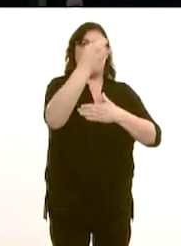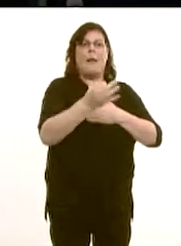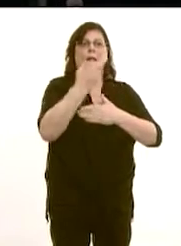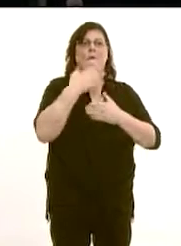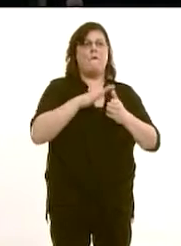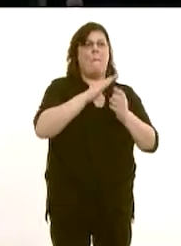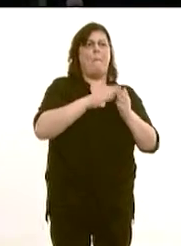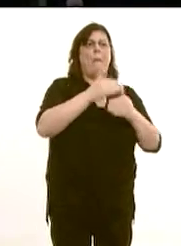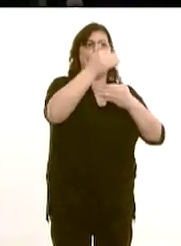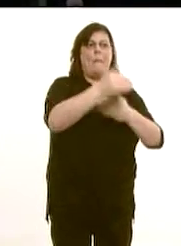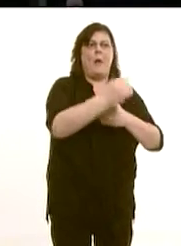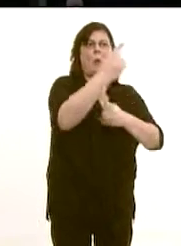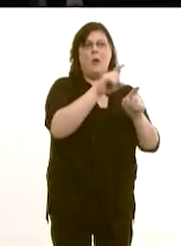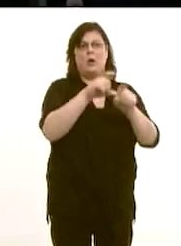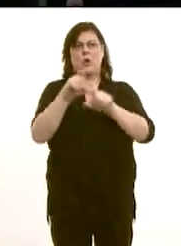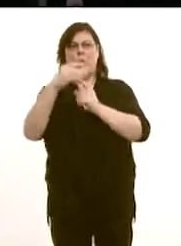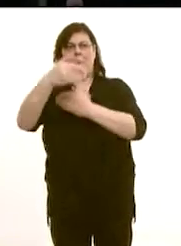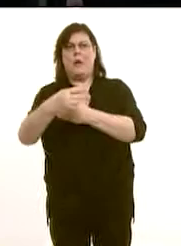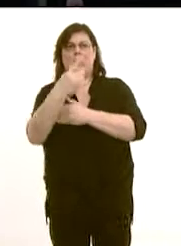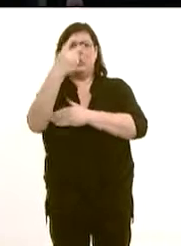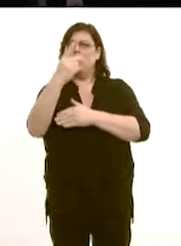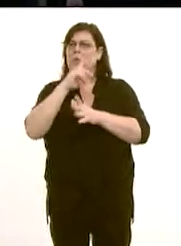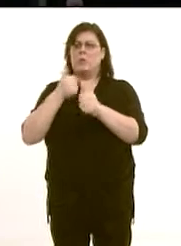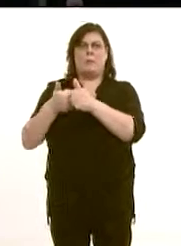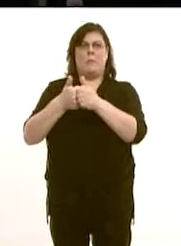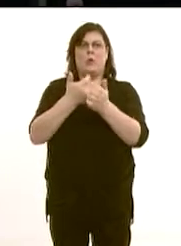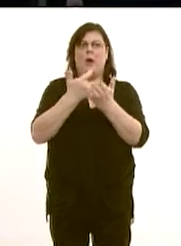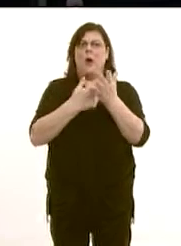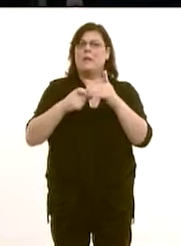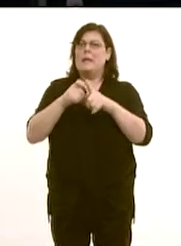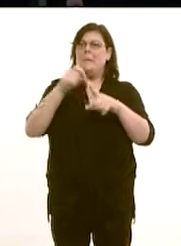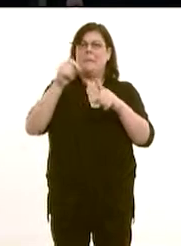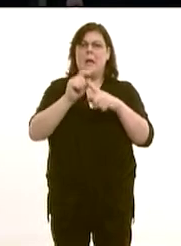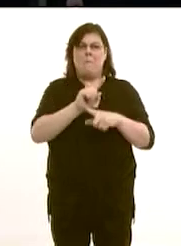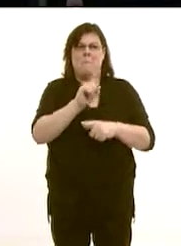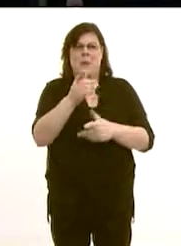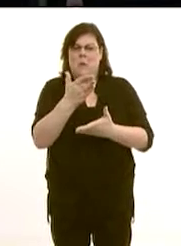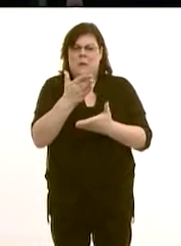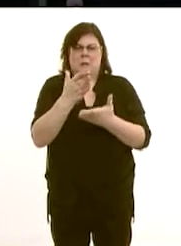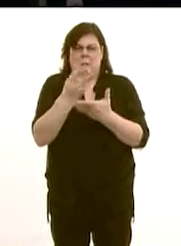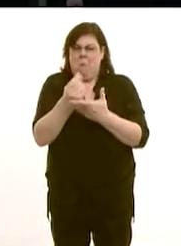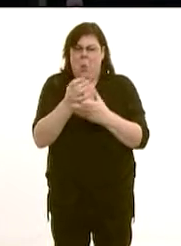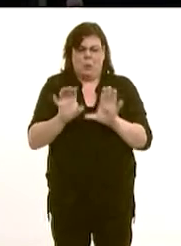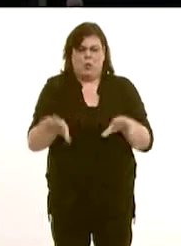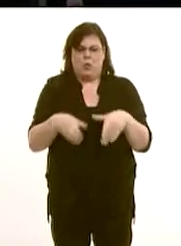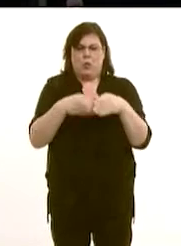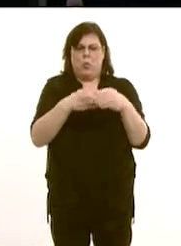to fund the RDP, but the reality is that a very small cohort is actually going to be able to access much of that funding.